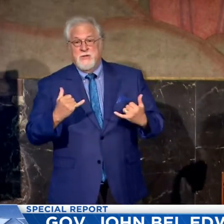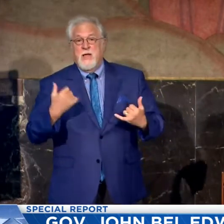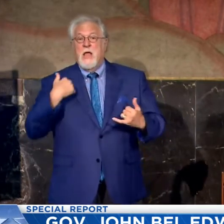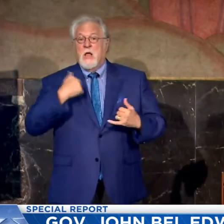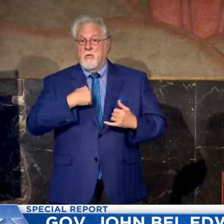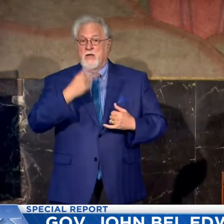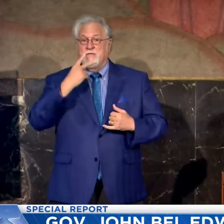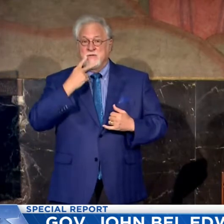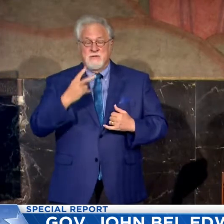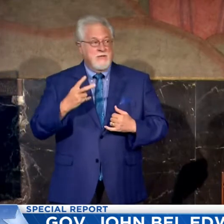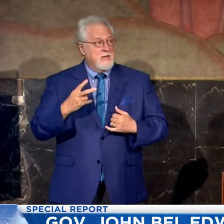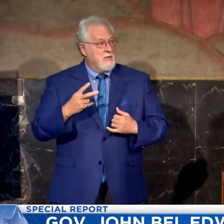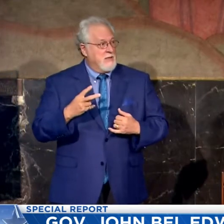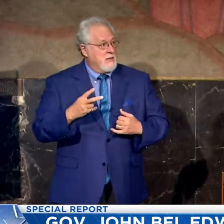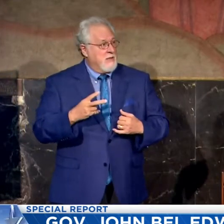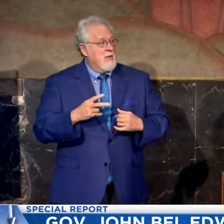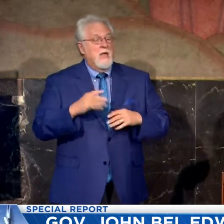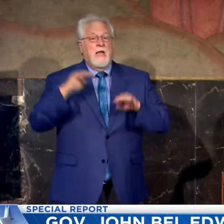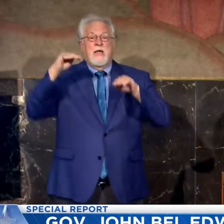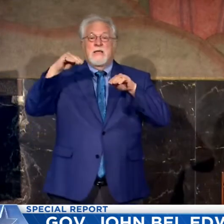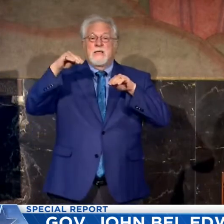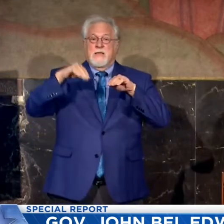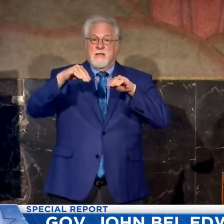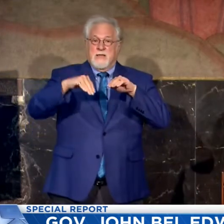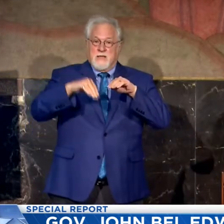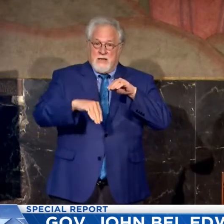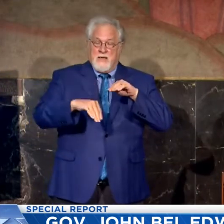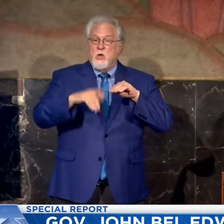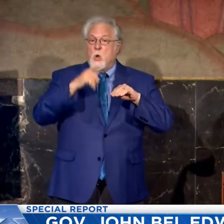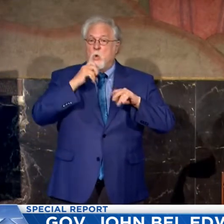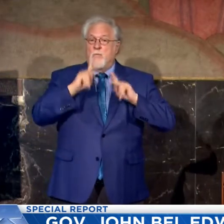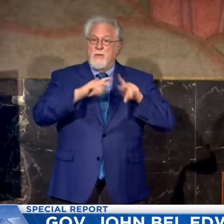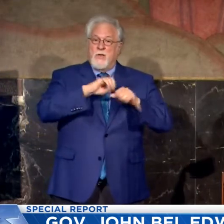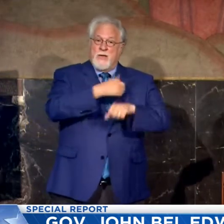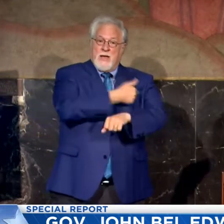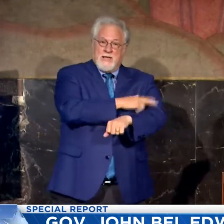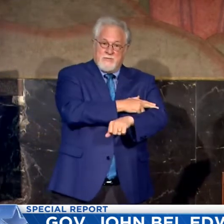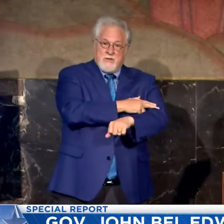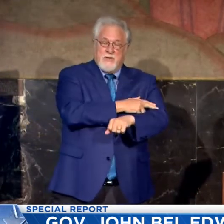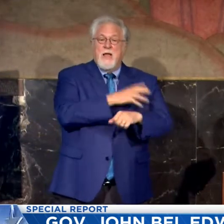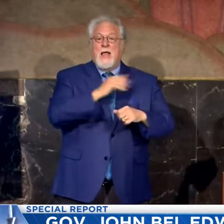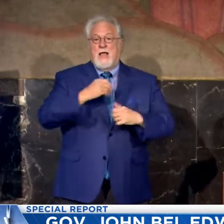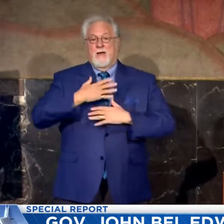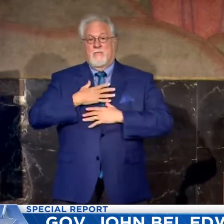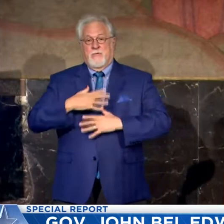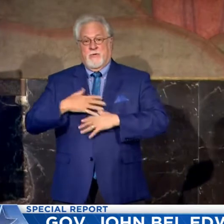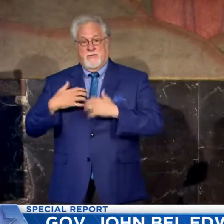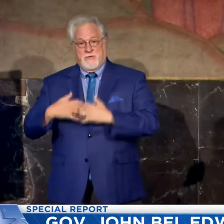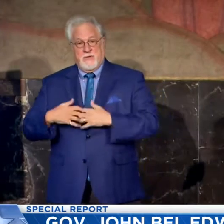OF DEATHS TO 2545. THE GOOD NEWS TODAY IS THAT WE'VE SEEN A FURTHER DECLINE